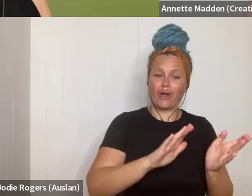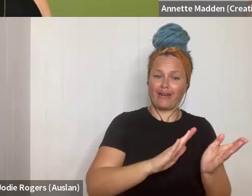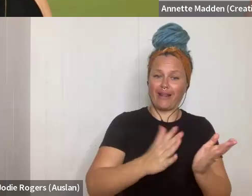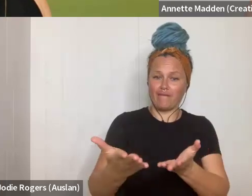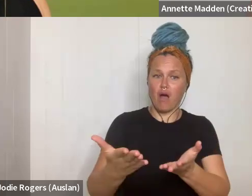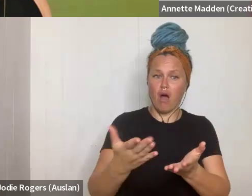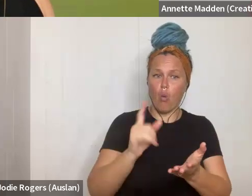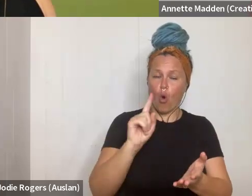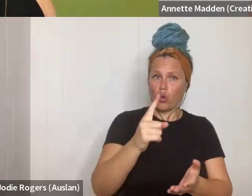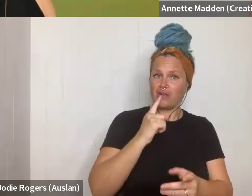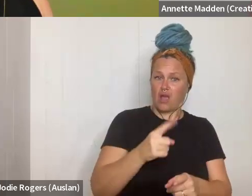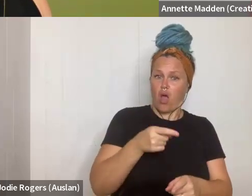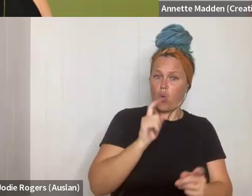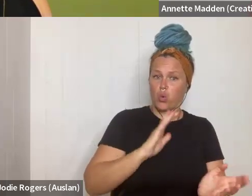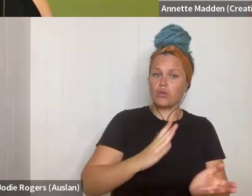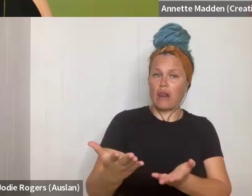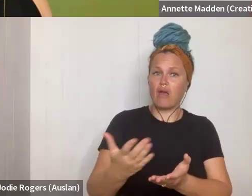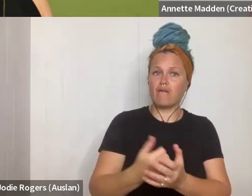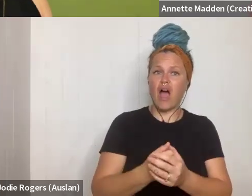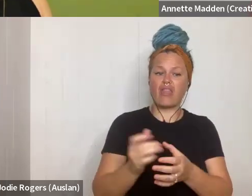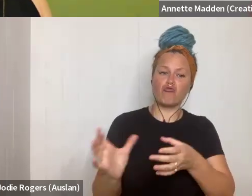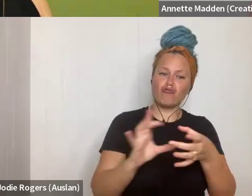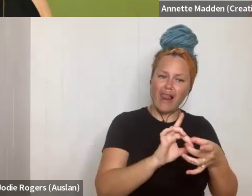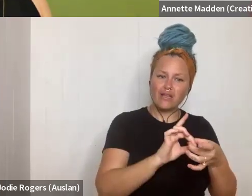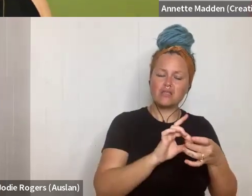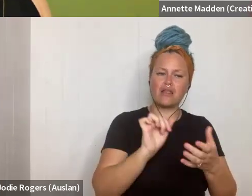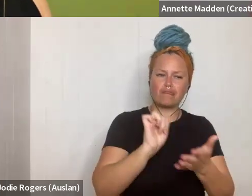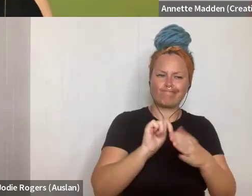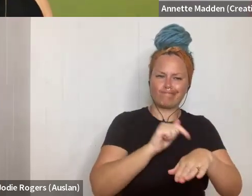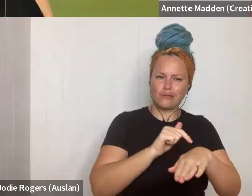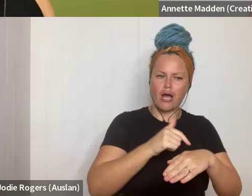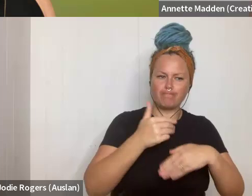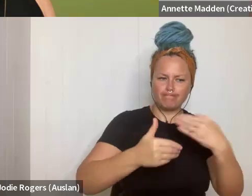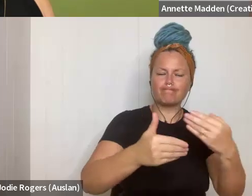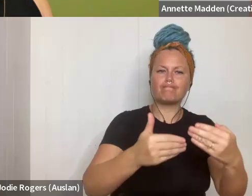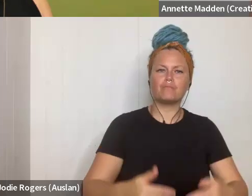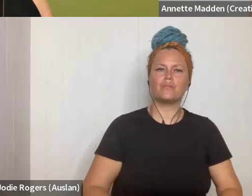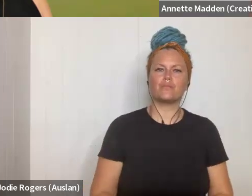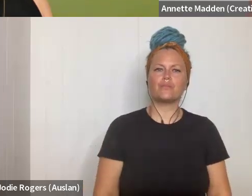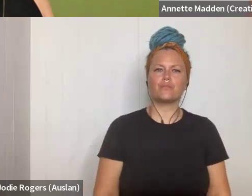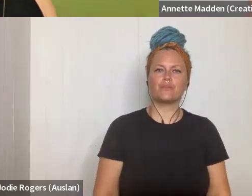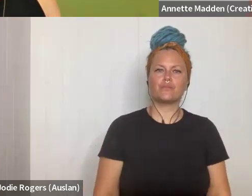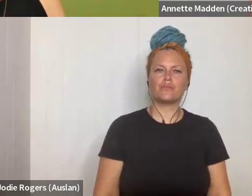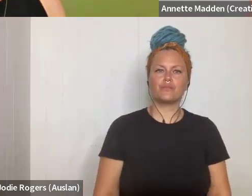There is a link in the guidelines to that. The capacity for your organisation to deliver what you are proposing